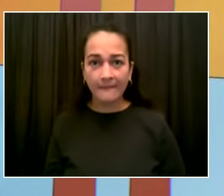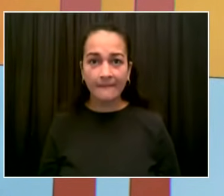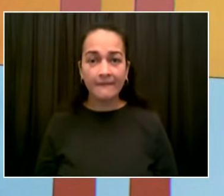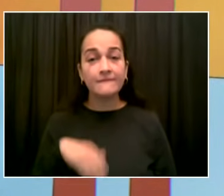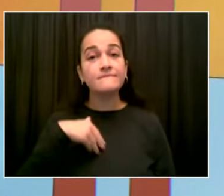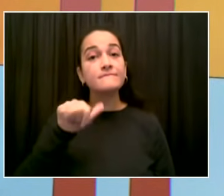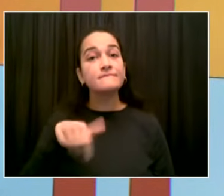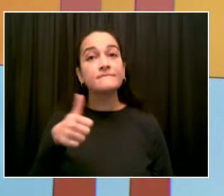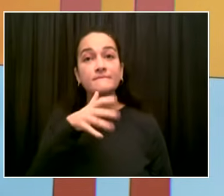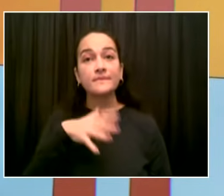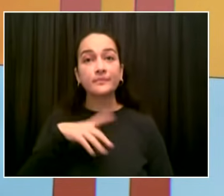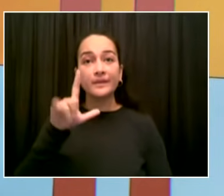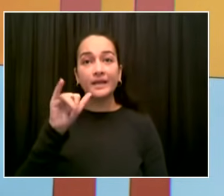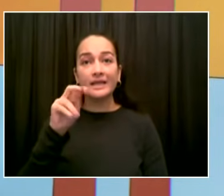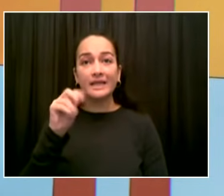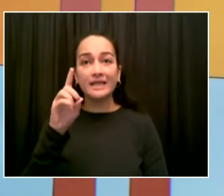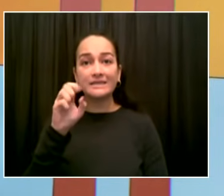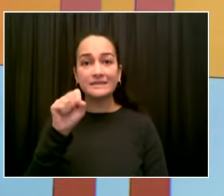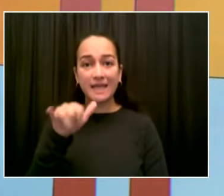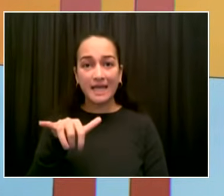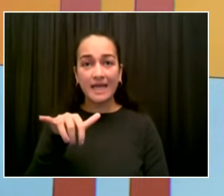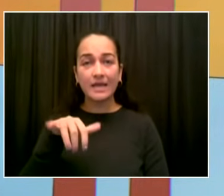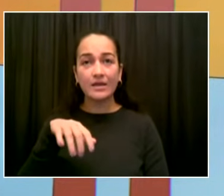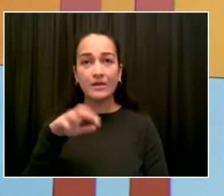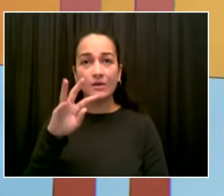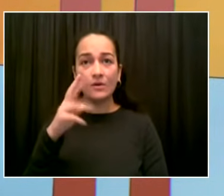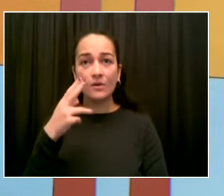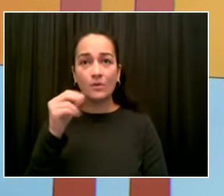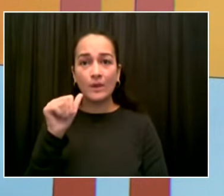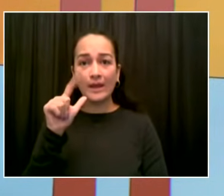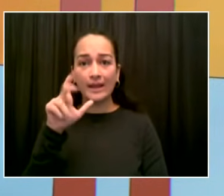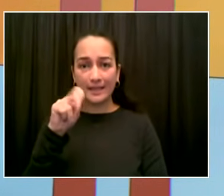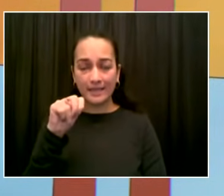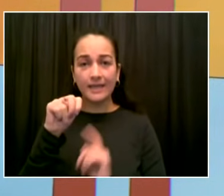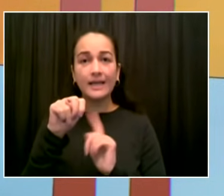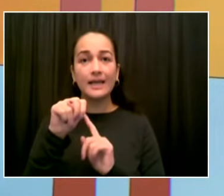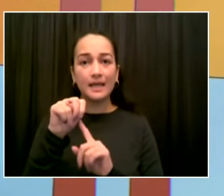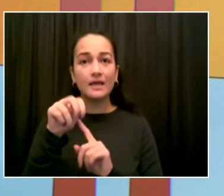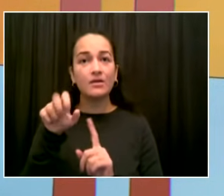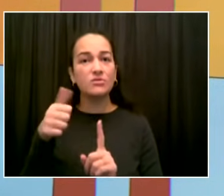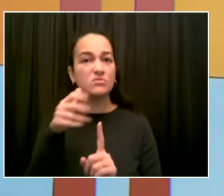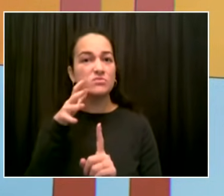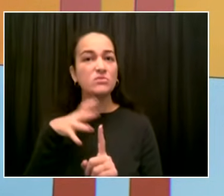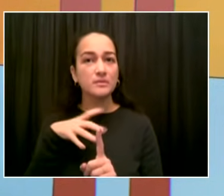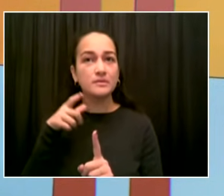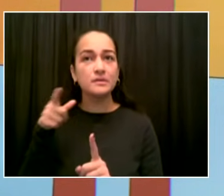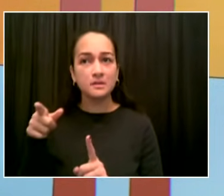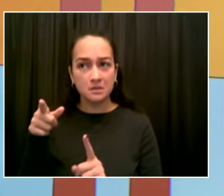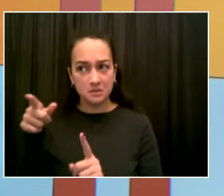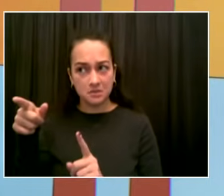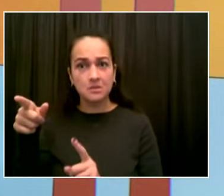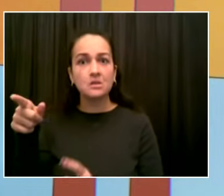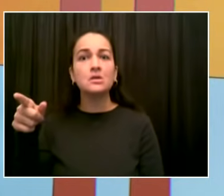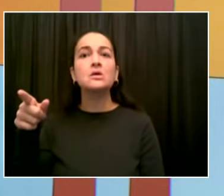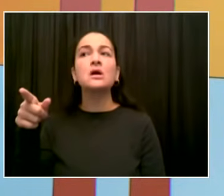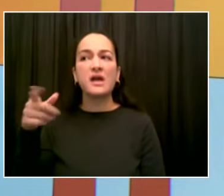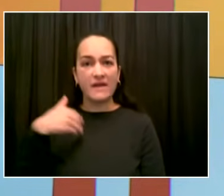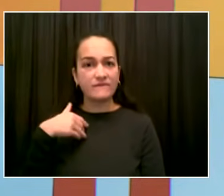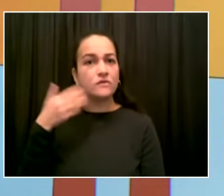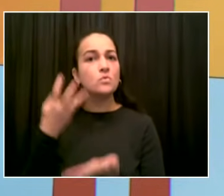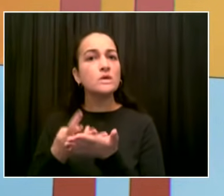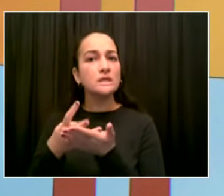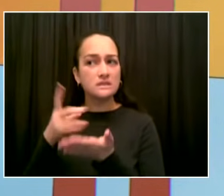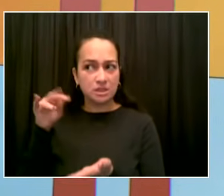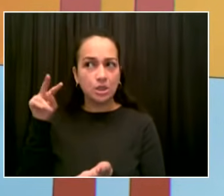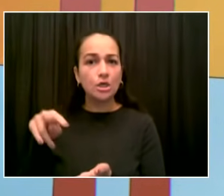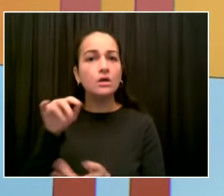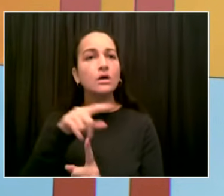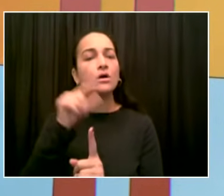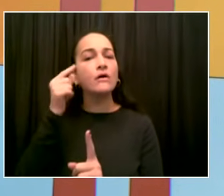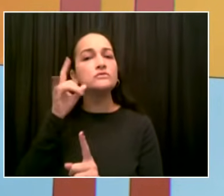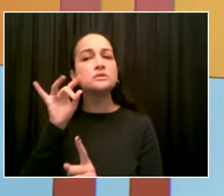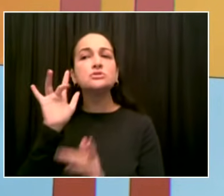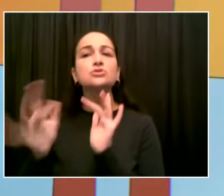AUGUST, YOU KNOW,